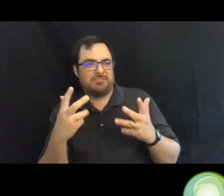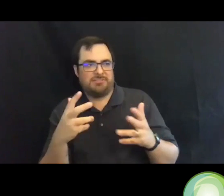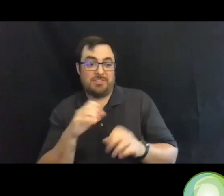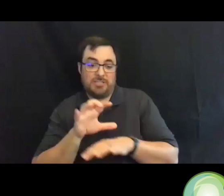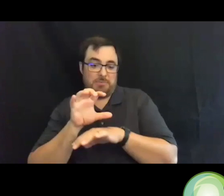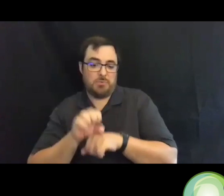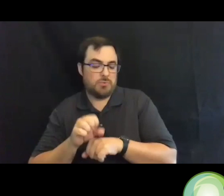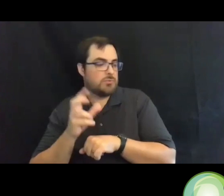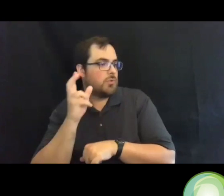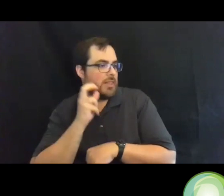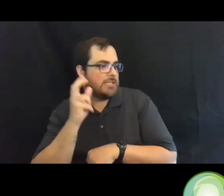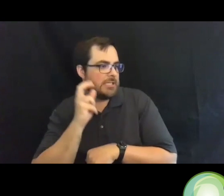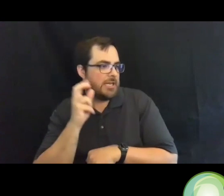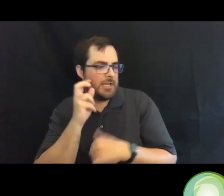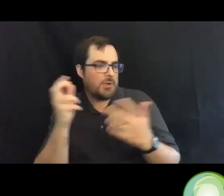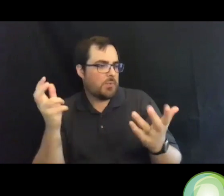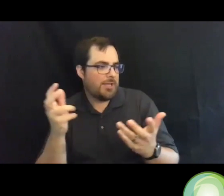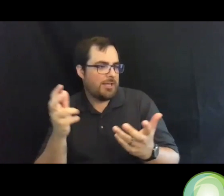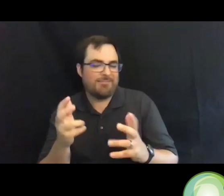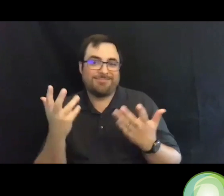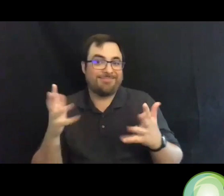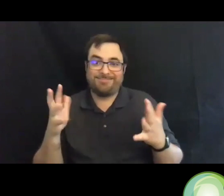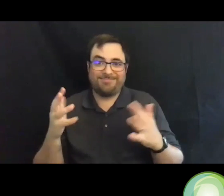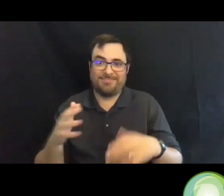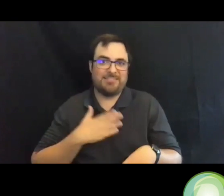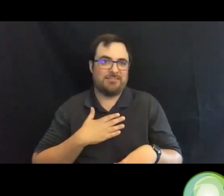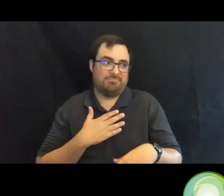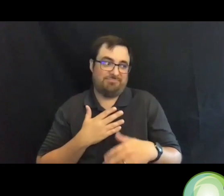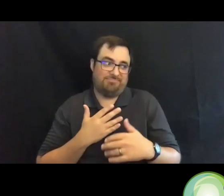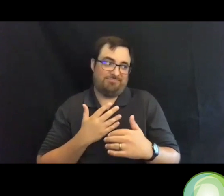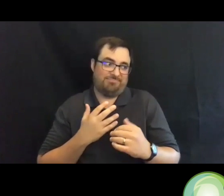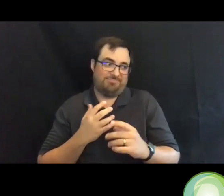listening is, so yeah that's the most successful and